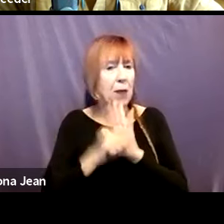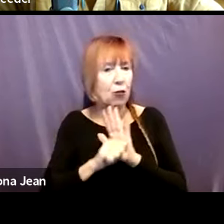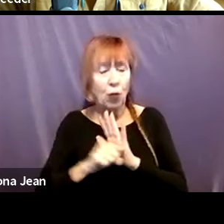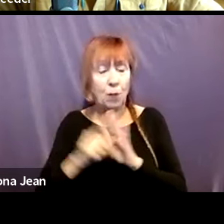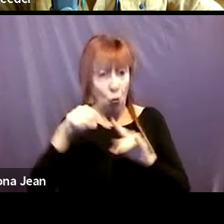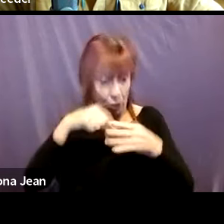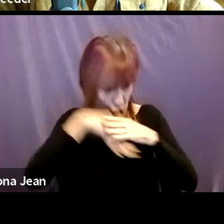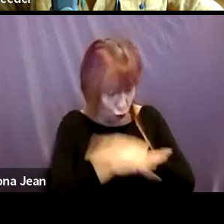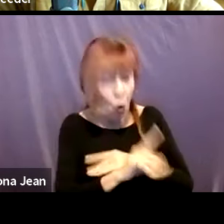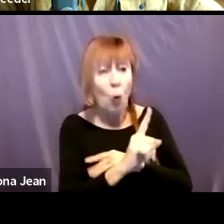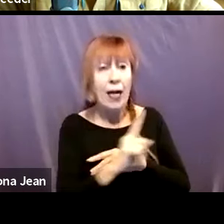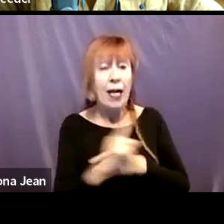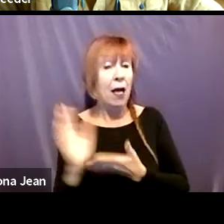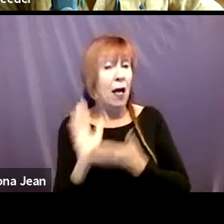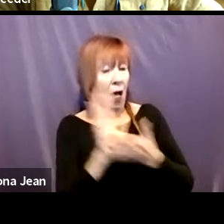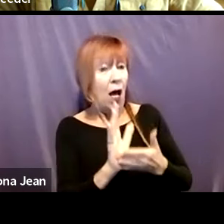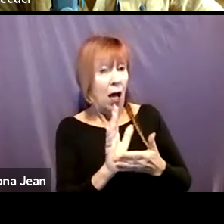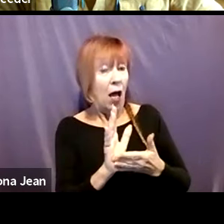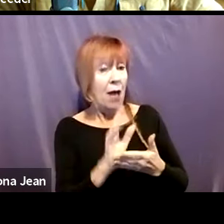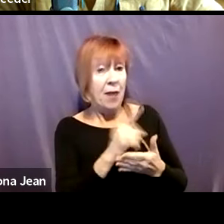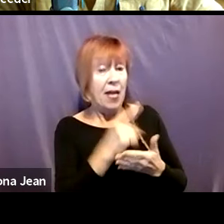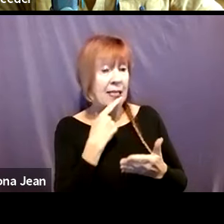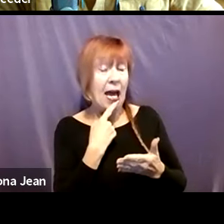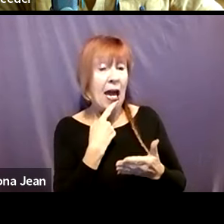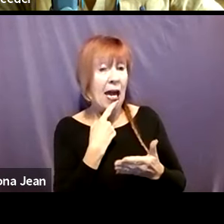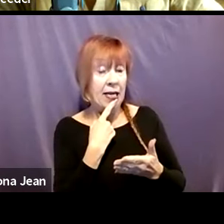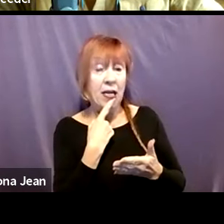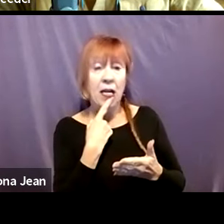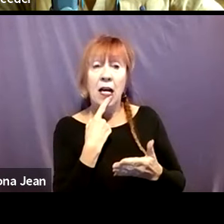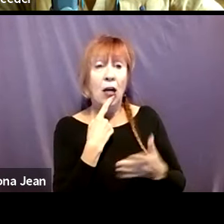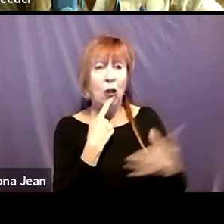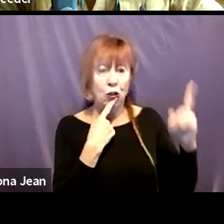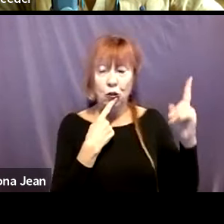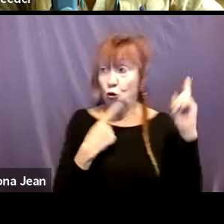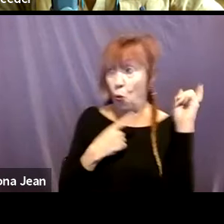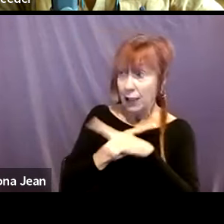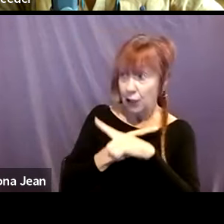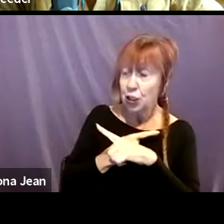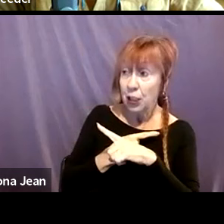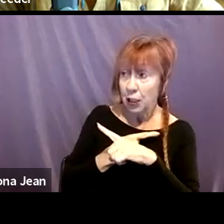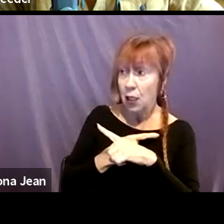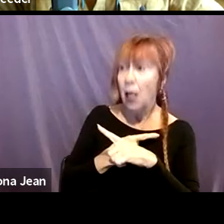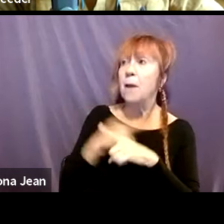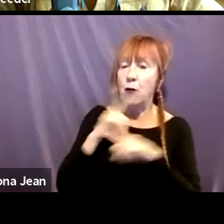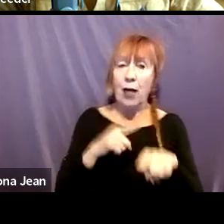And I mentioned reading a room, knowing when to shut up, because that has happened to me,